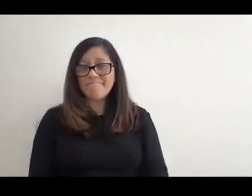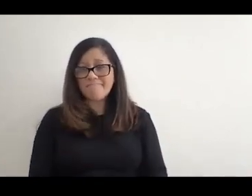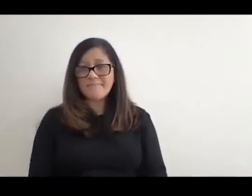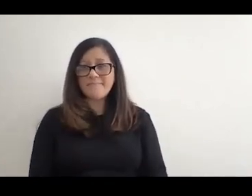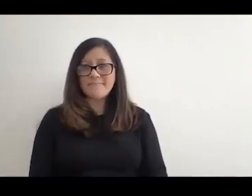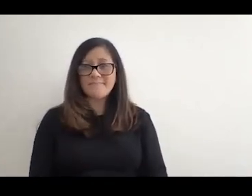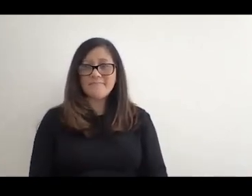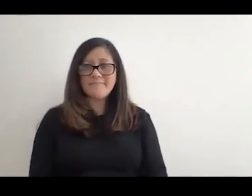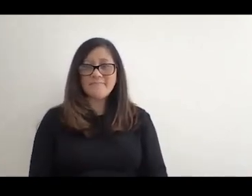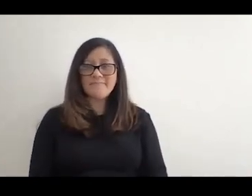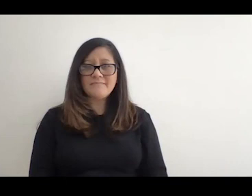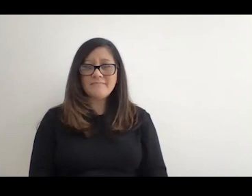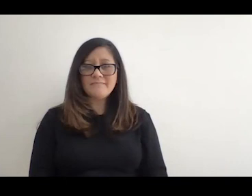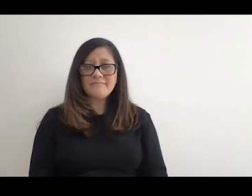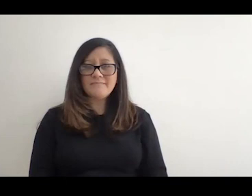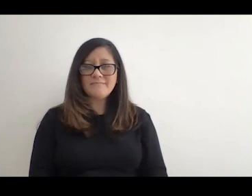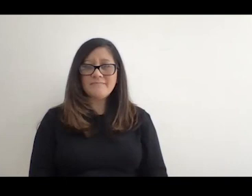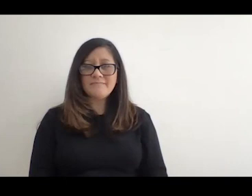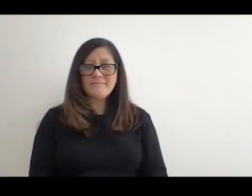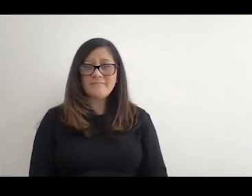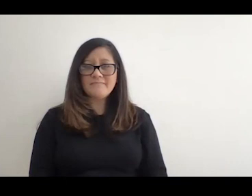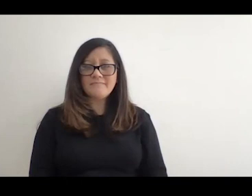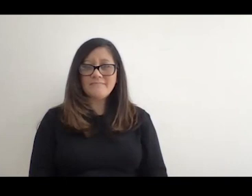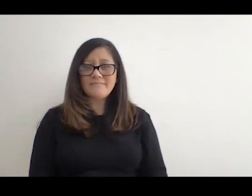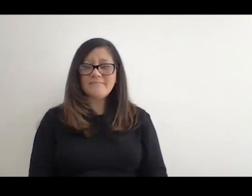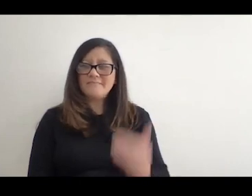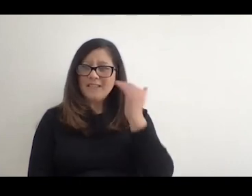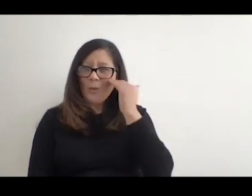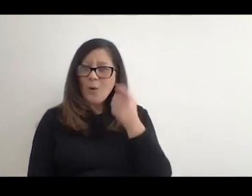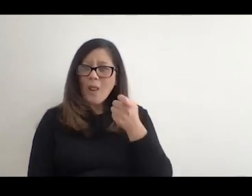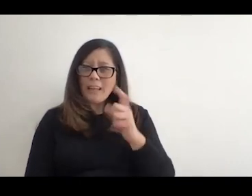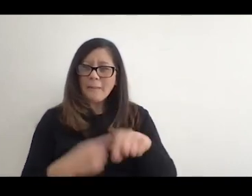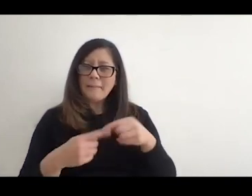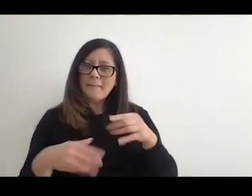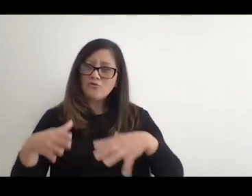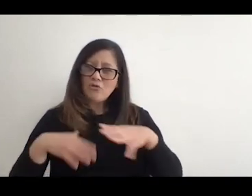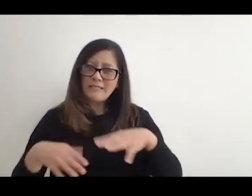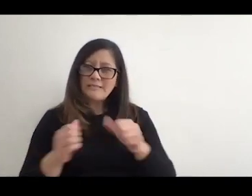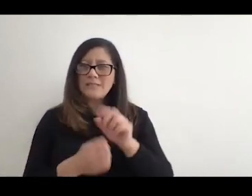Some of the common myths. You've heard of functional fashion,